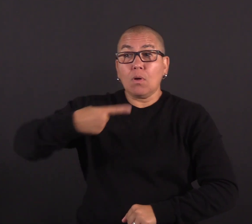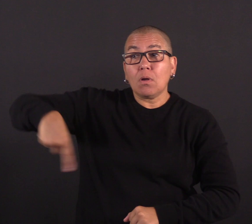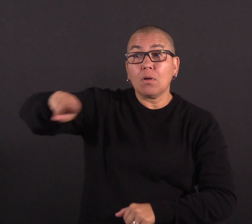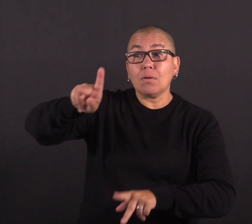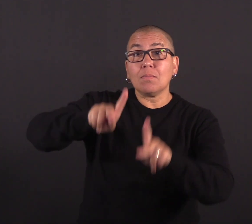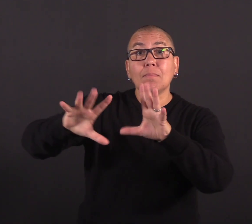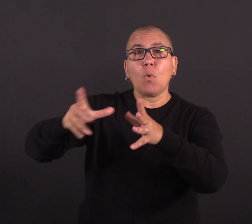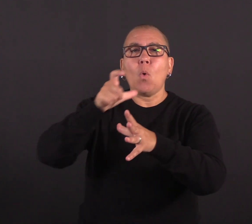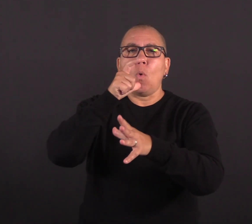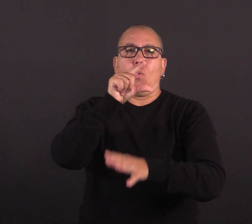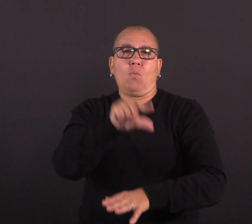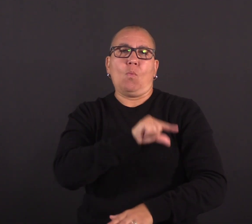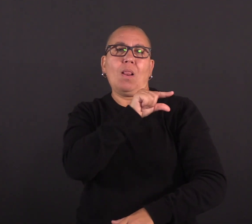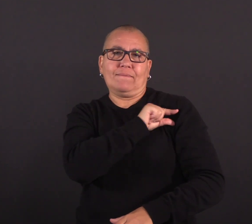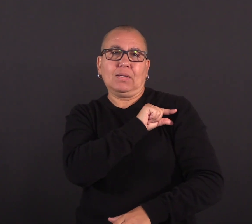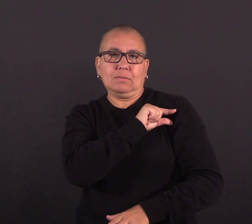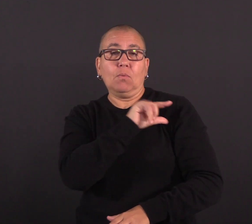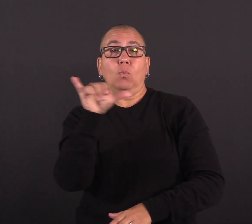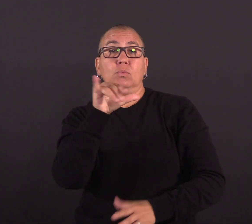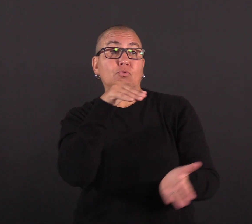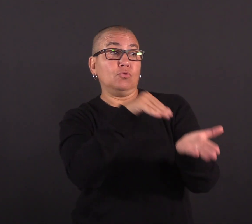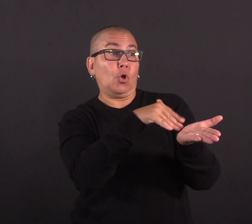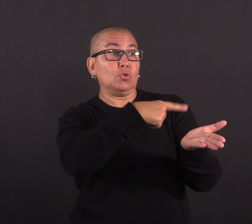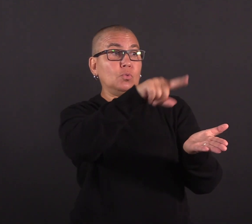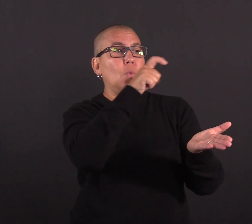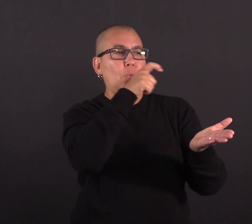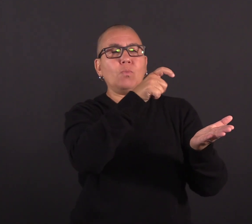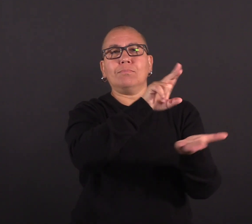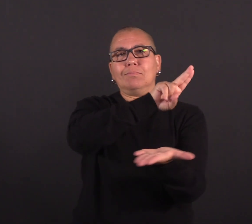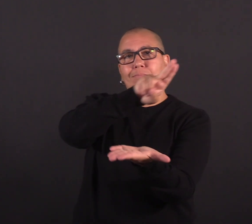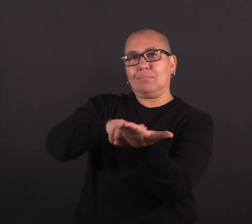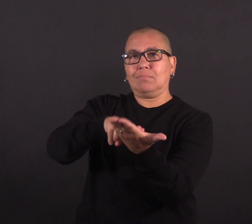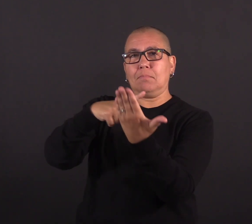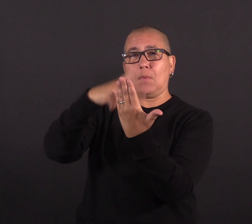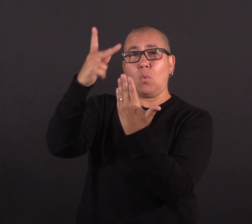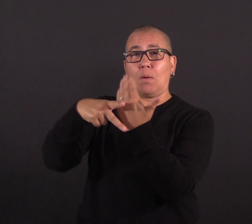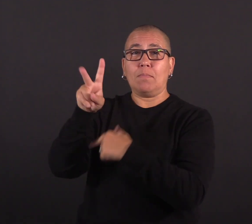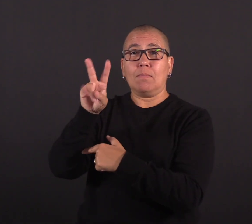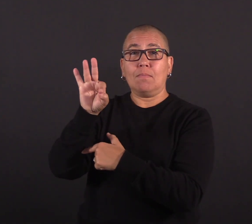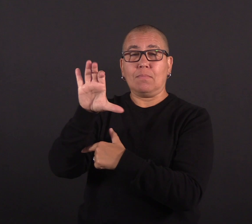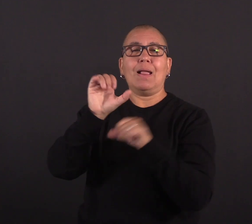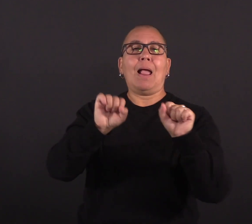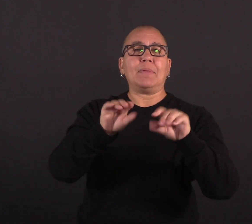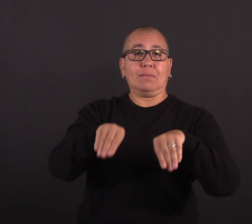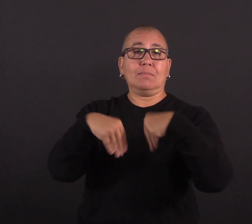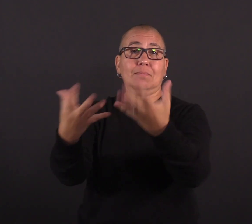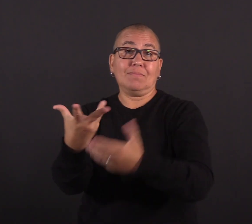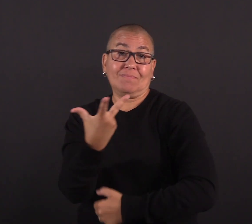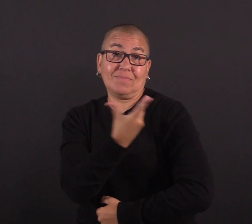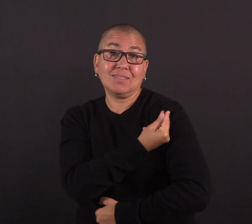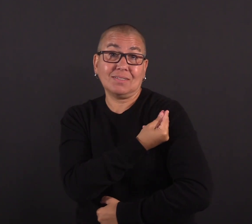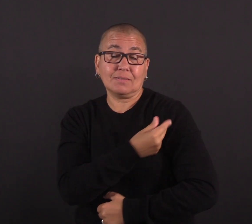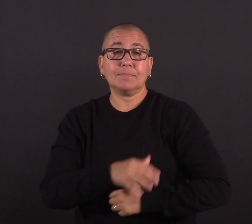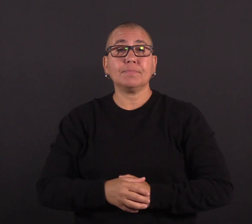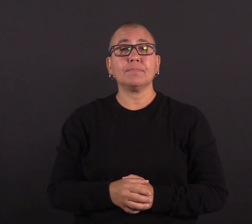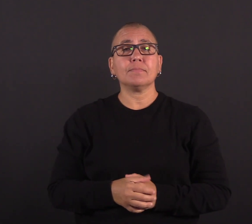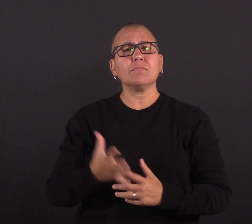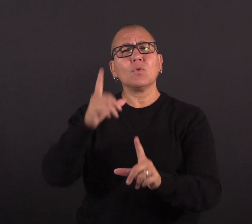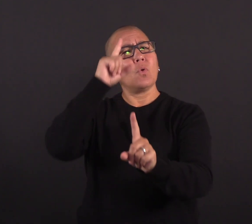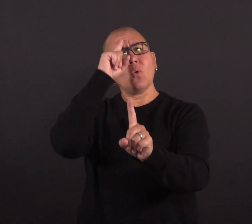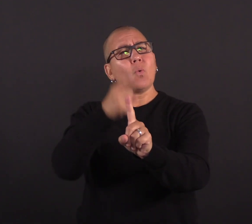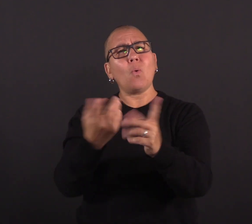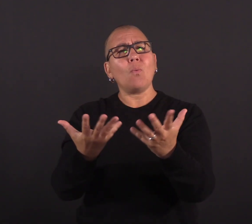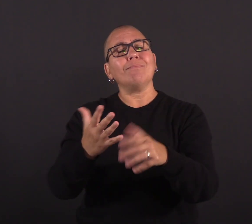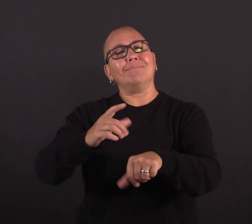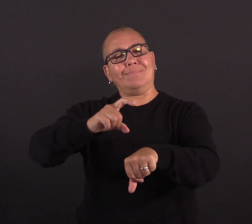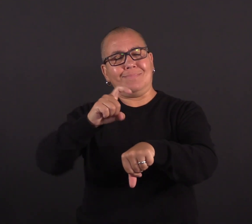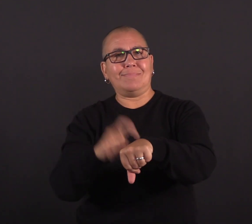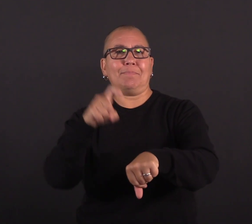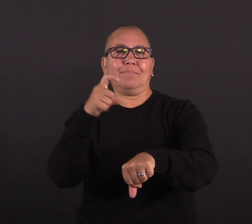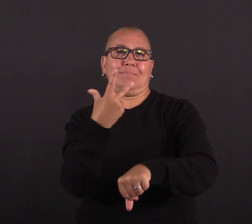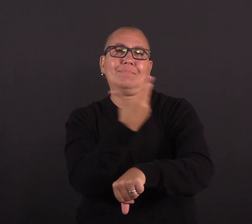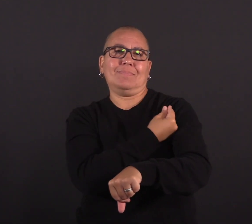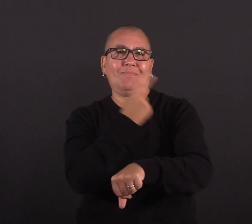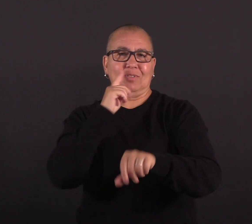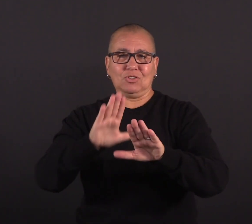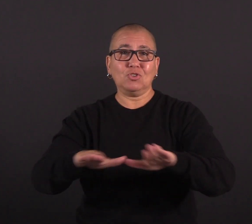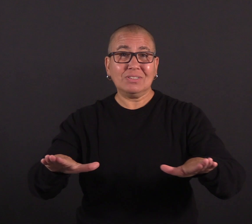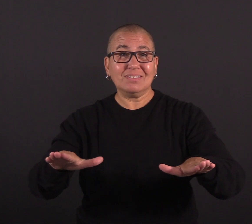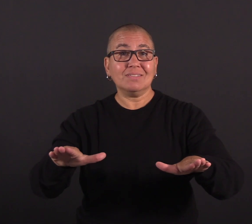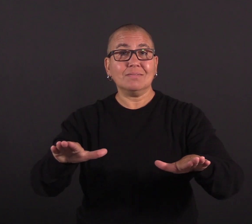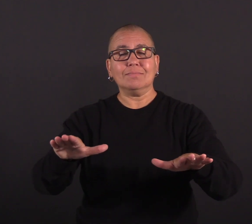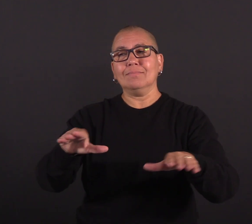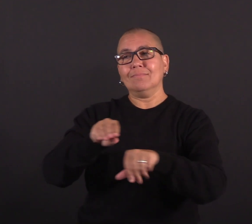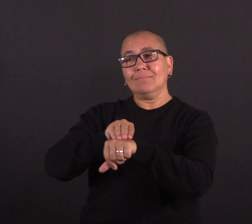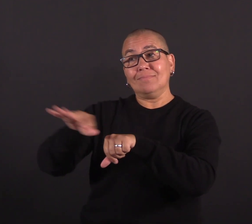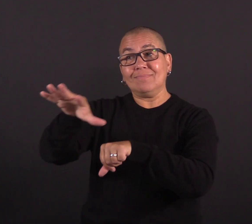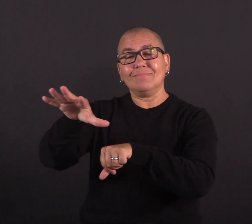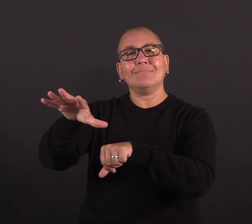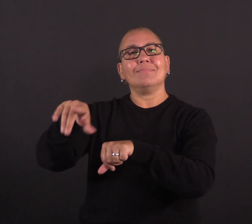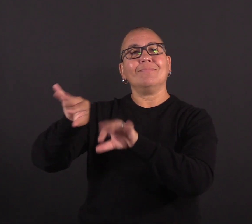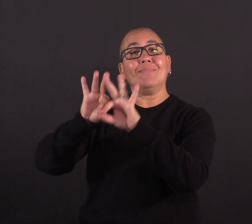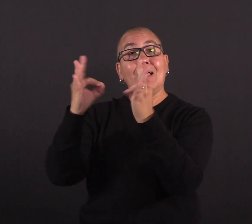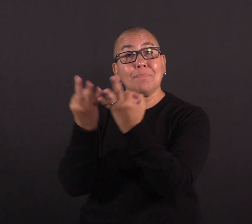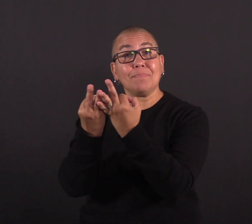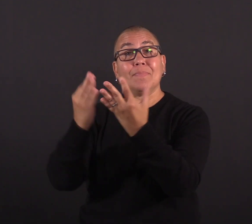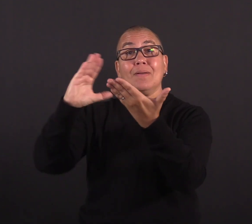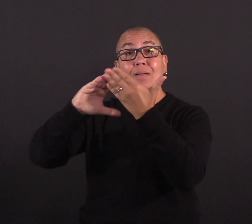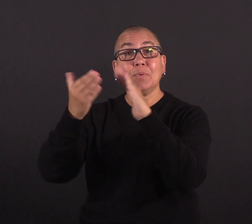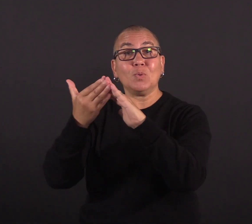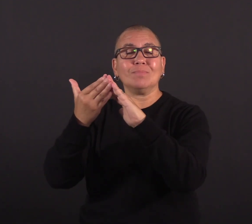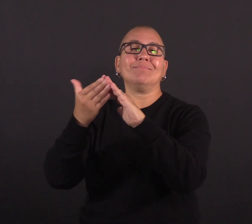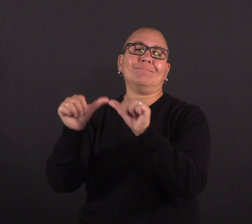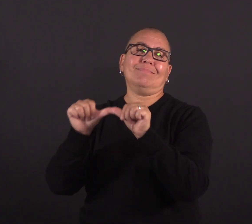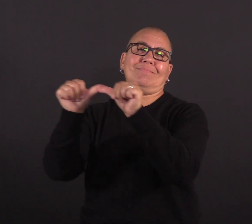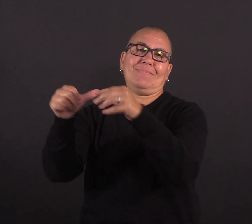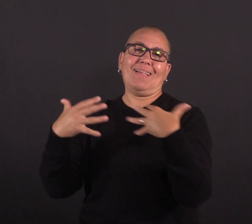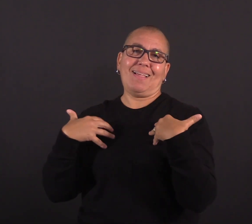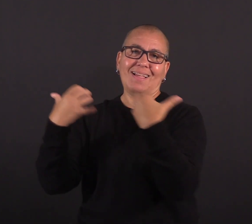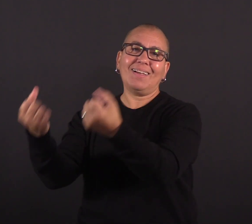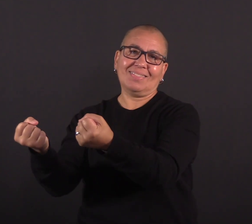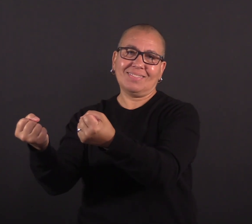VFC-enrolled doctors. Vaccinating on time means healthier children, families and communities.